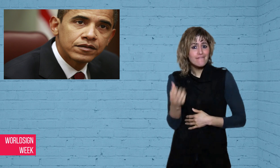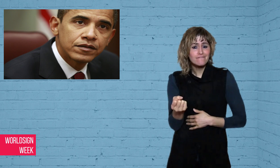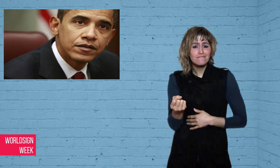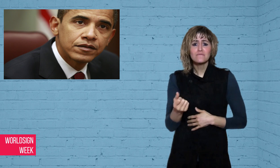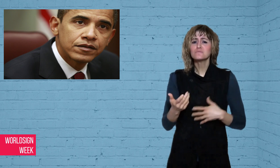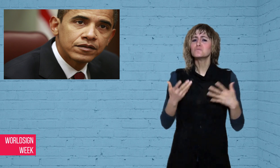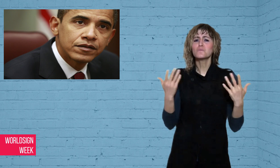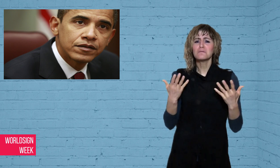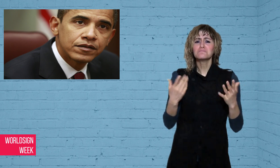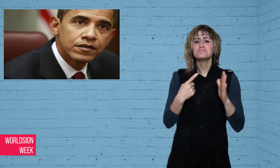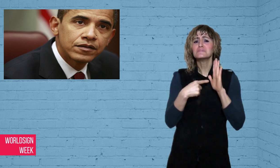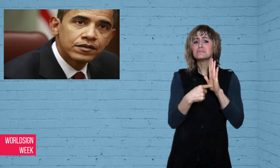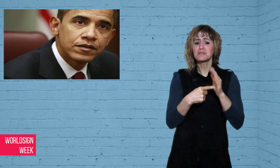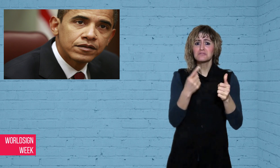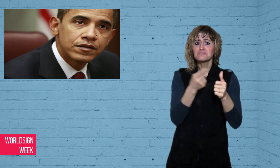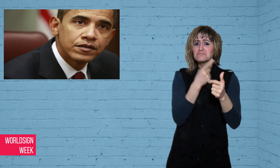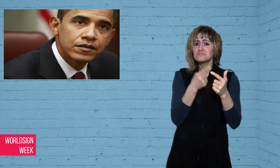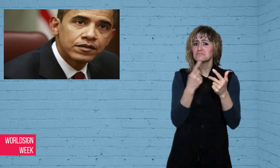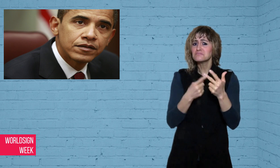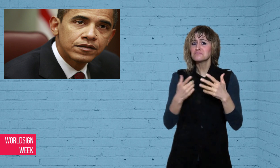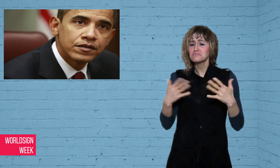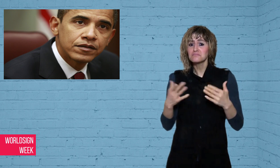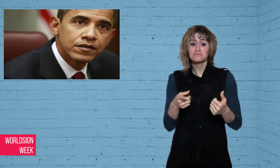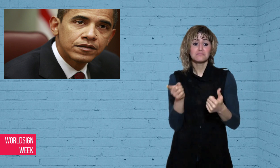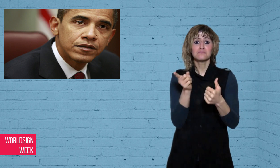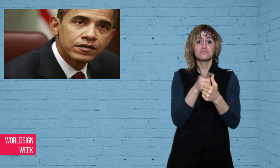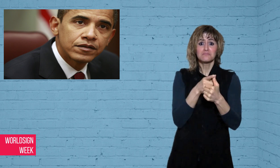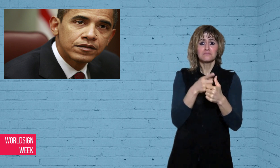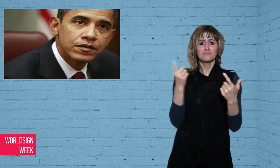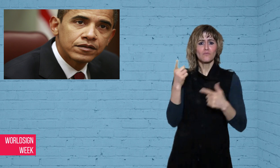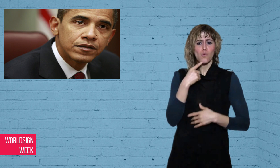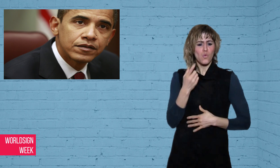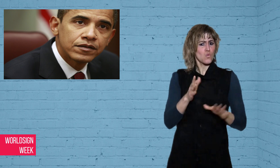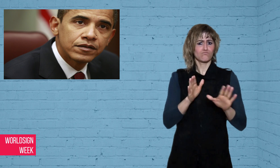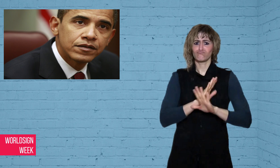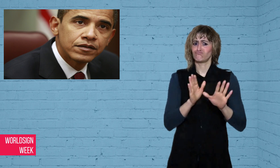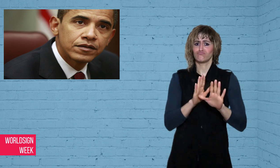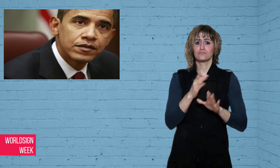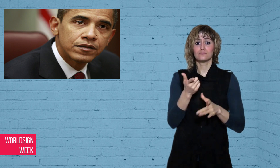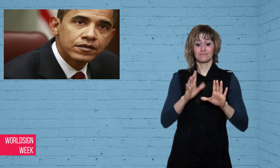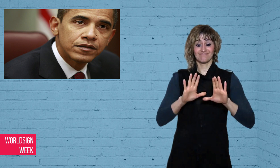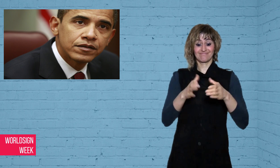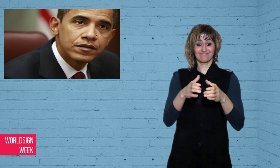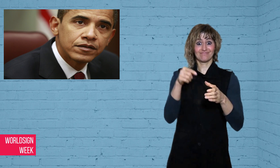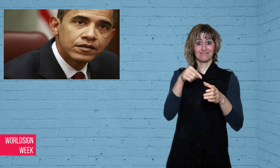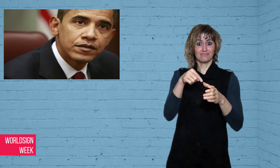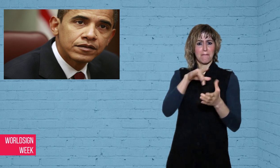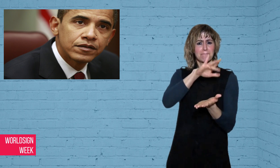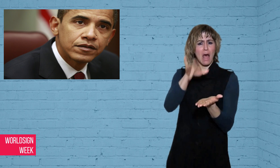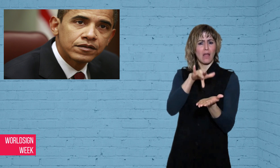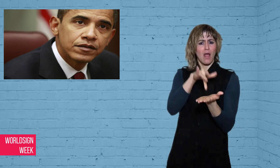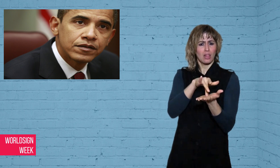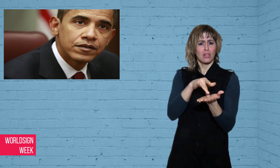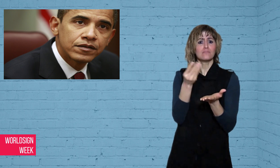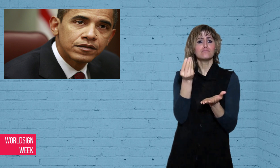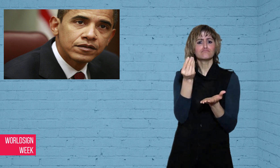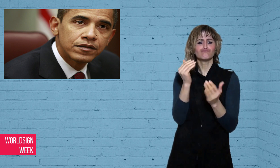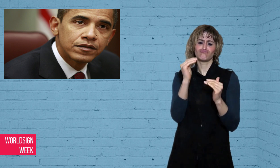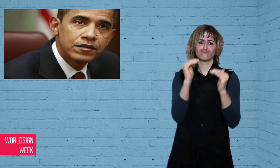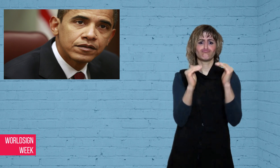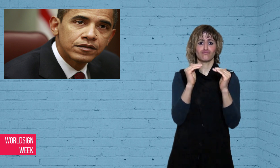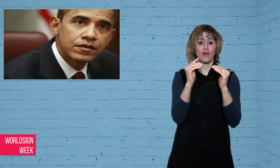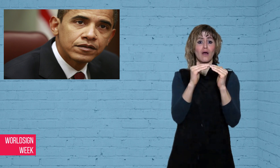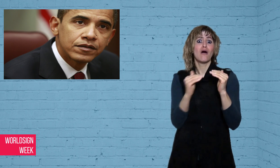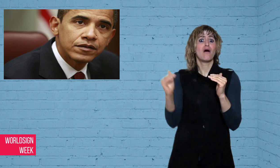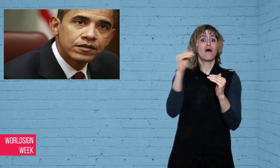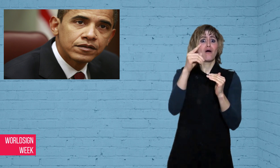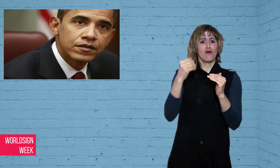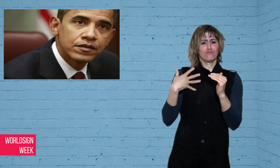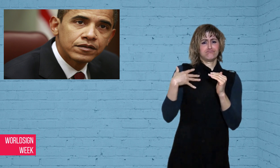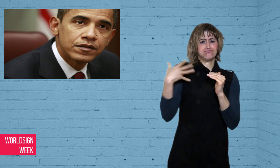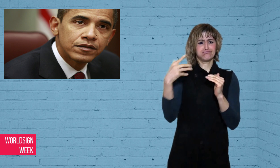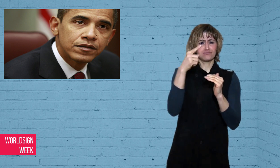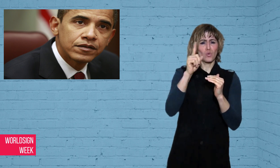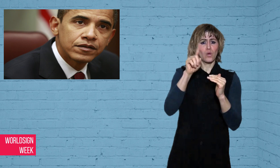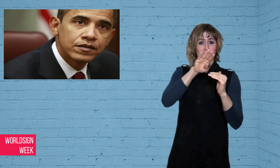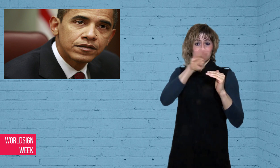class, eliminate oil and gas tax loopholes,